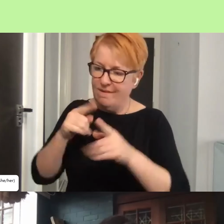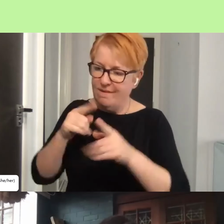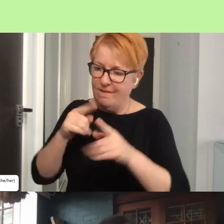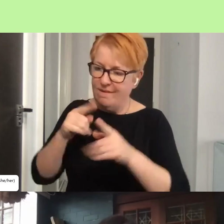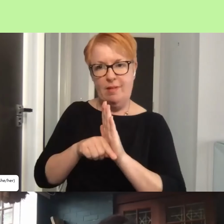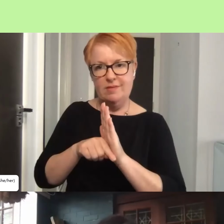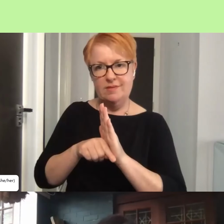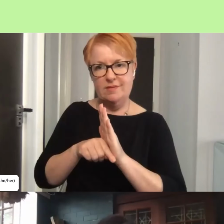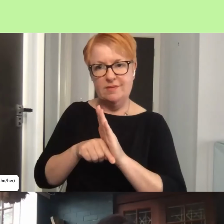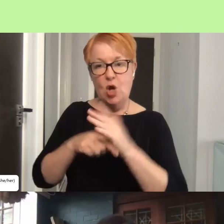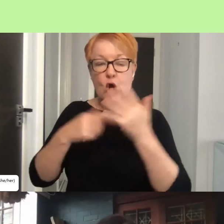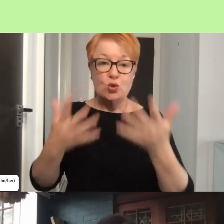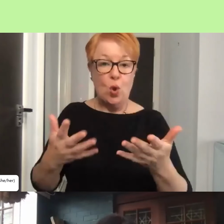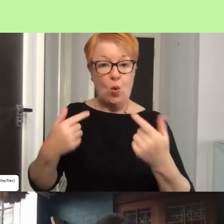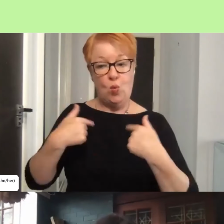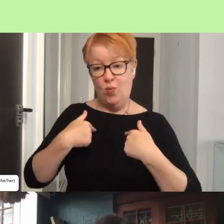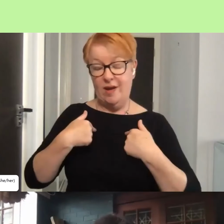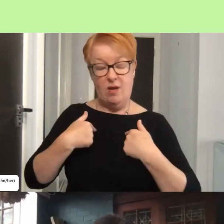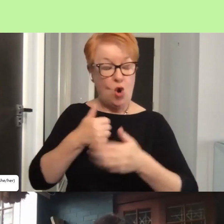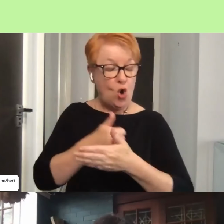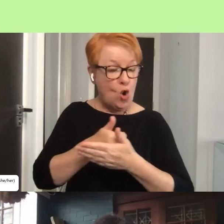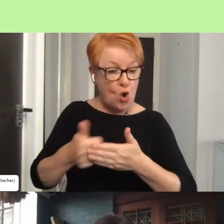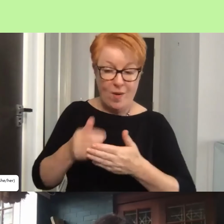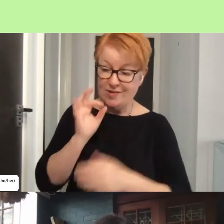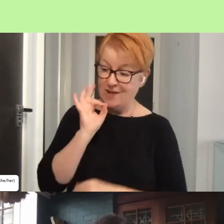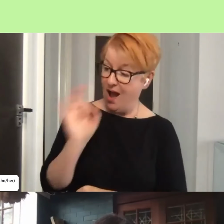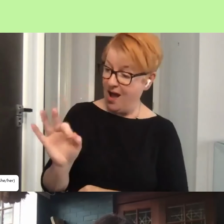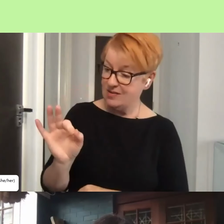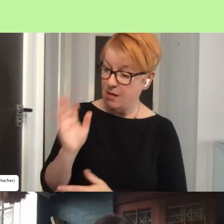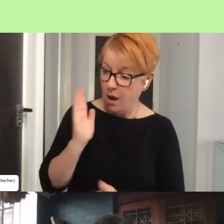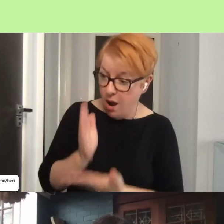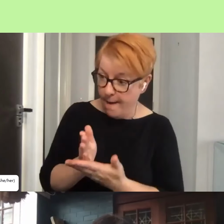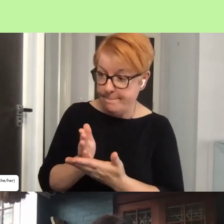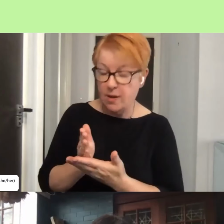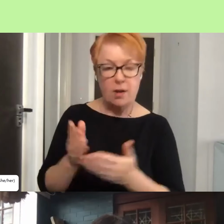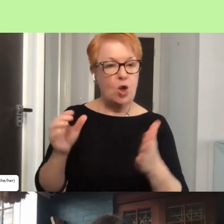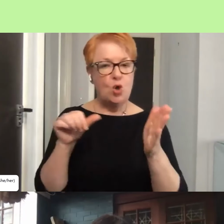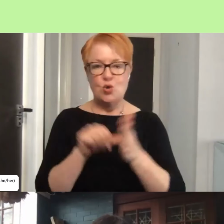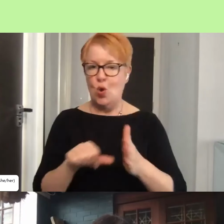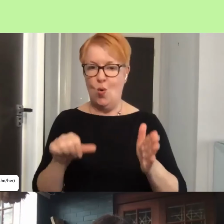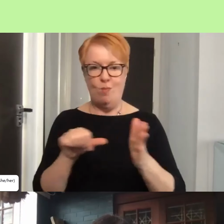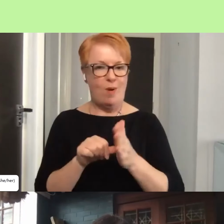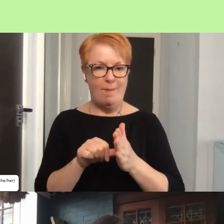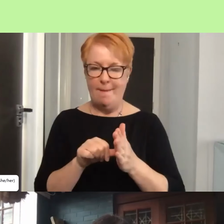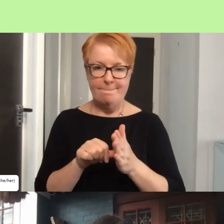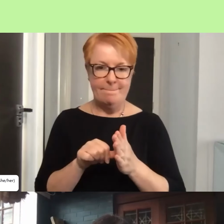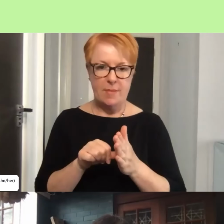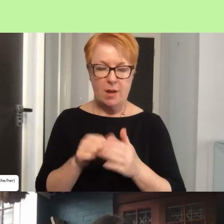beginning, if institutions are sincere, is no problem at all, you know, workers there, sometimes they panic, they don't know, you know, that's